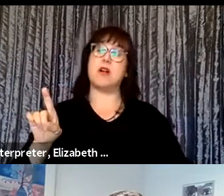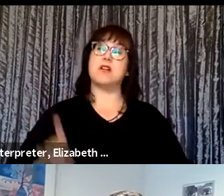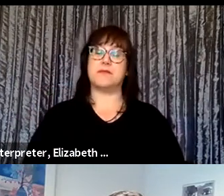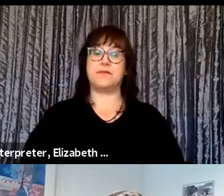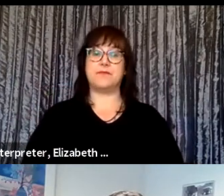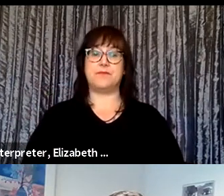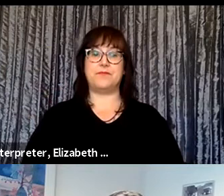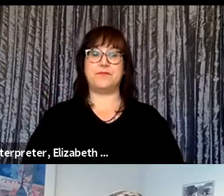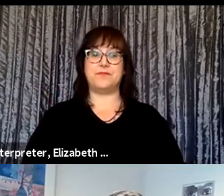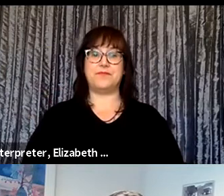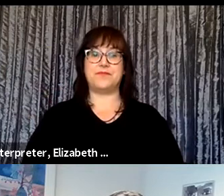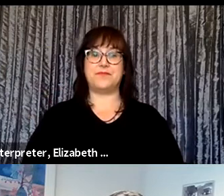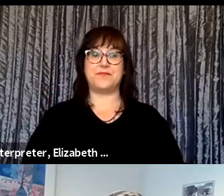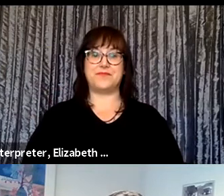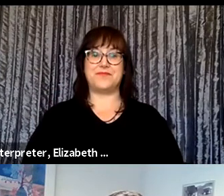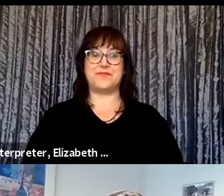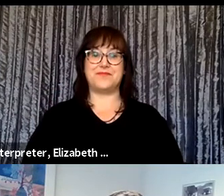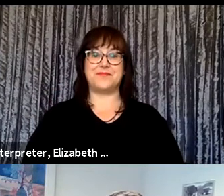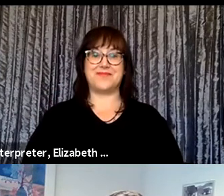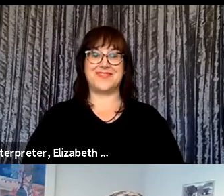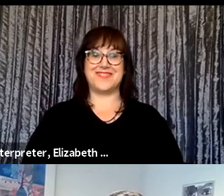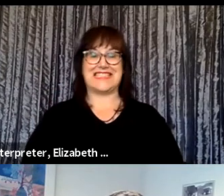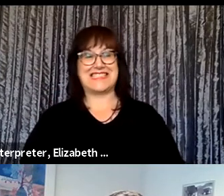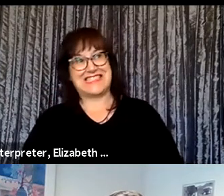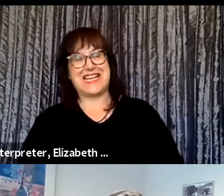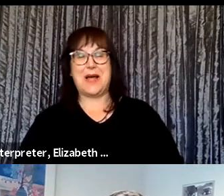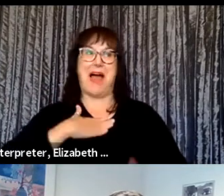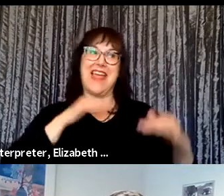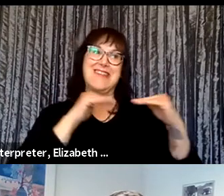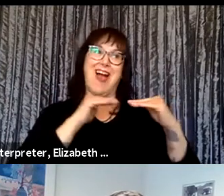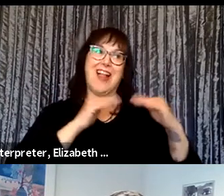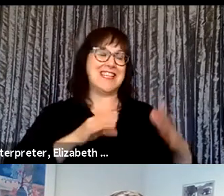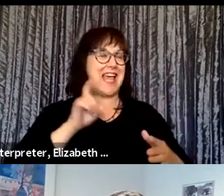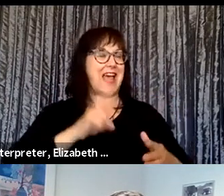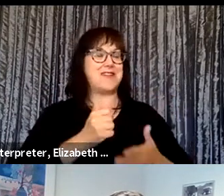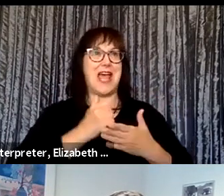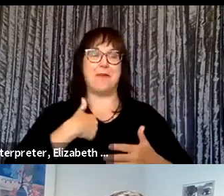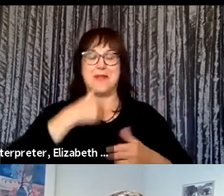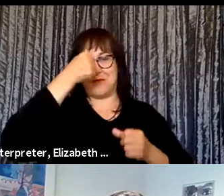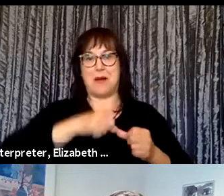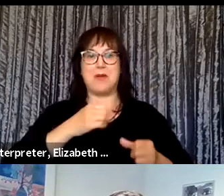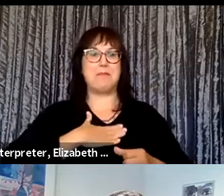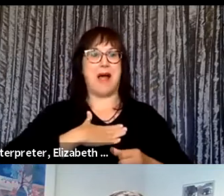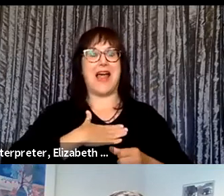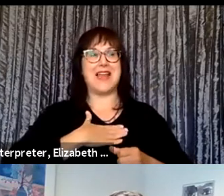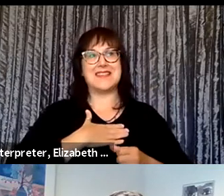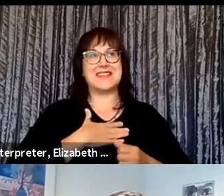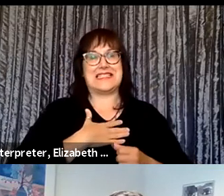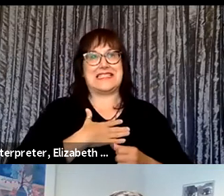I, I, my, my colleagues will have to help me remember 'cause my memory's not so great from those early moments after Chas died,